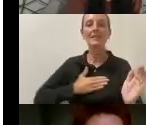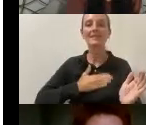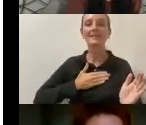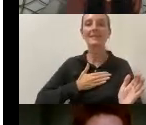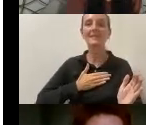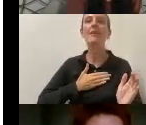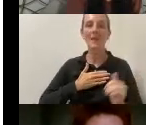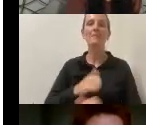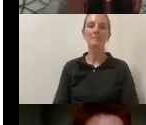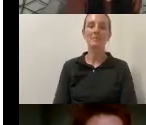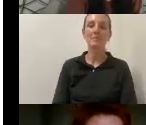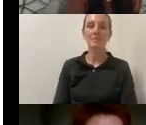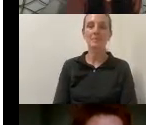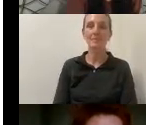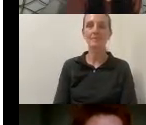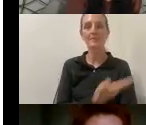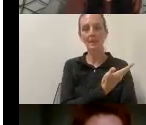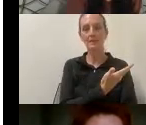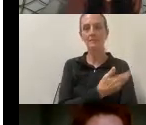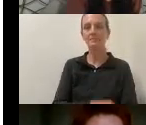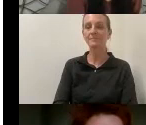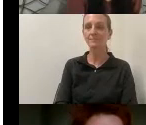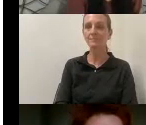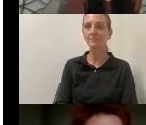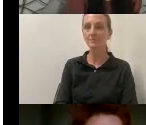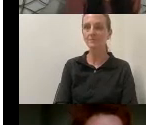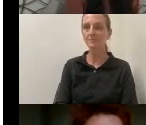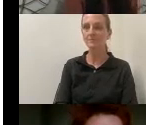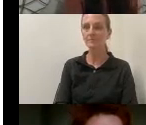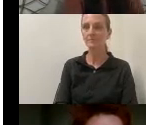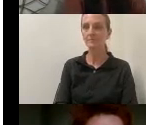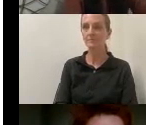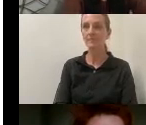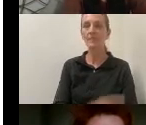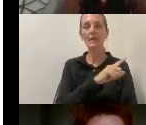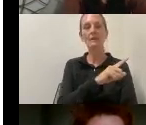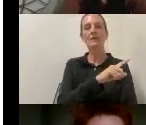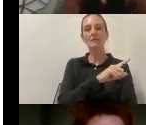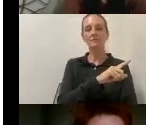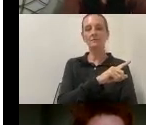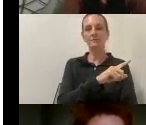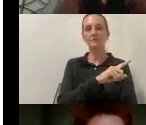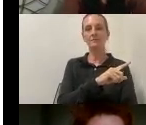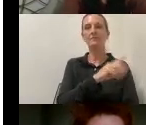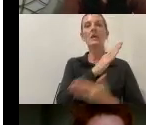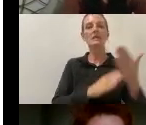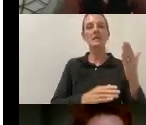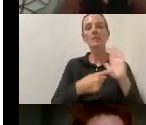Here is some examples of how we are proactive as a community.